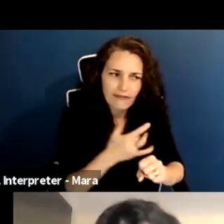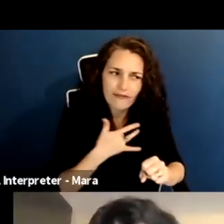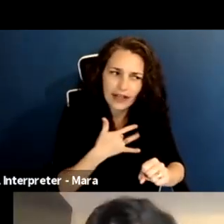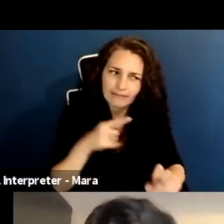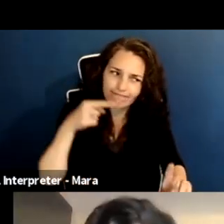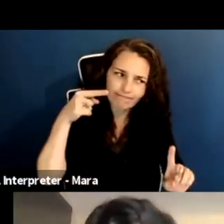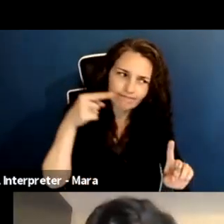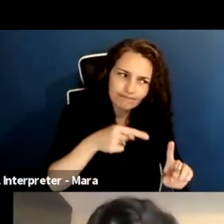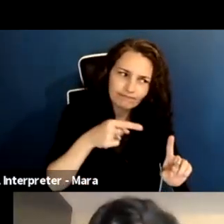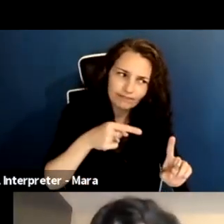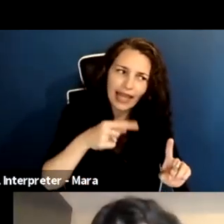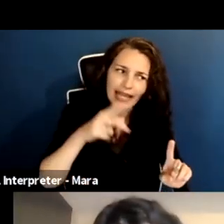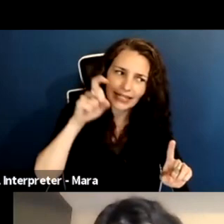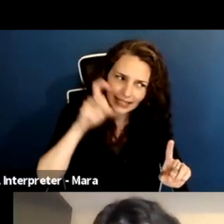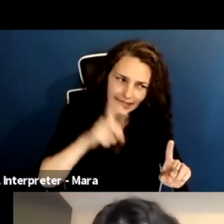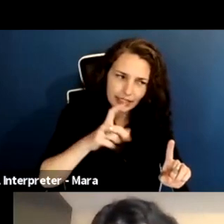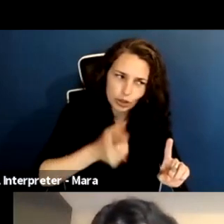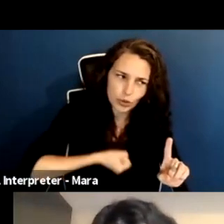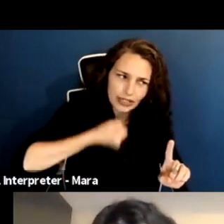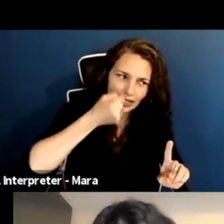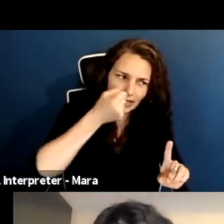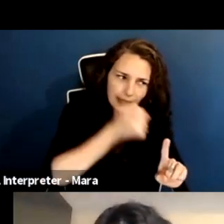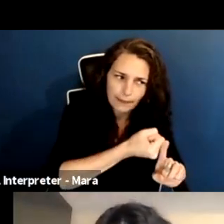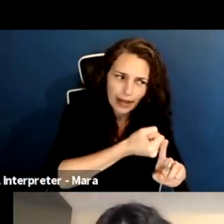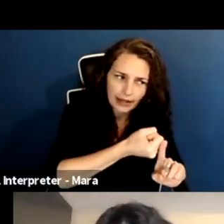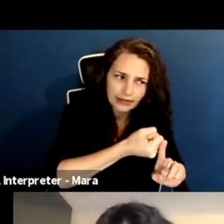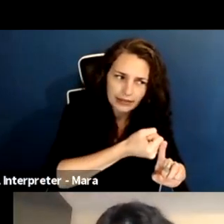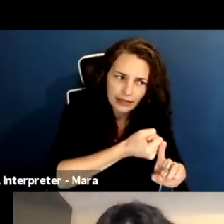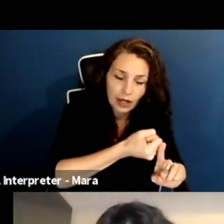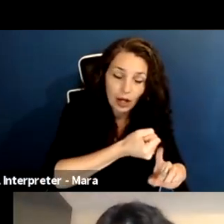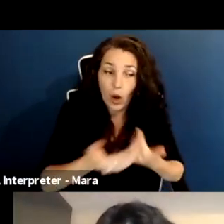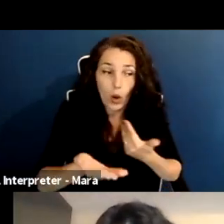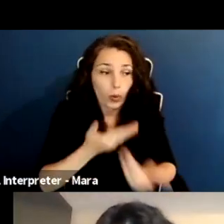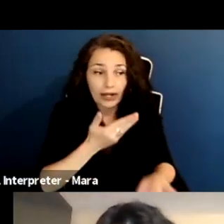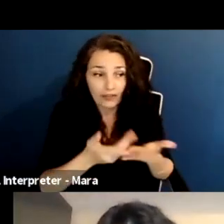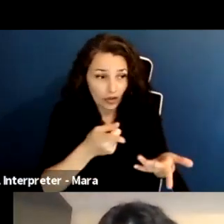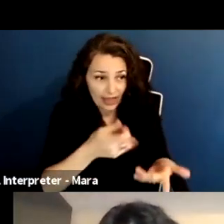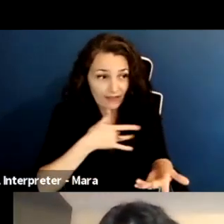to impact what was impacting them and help someone else.